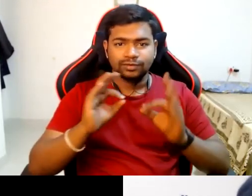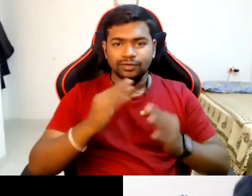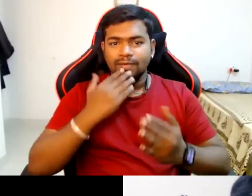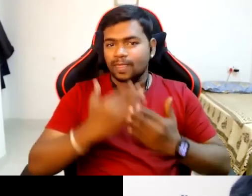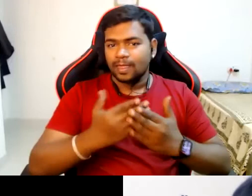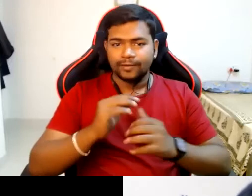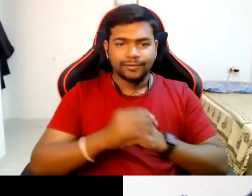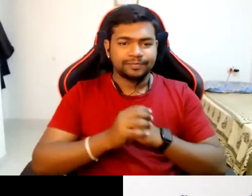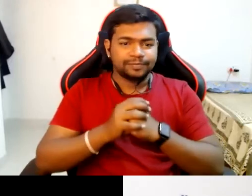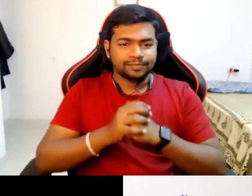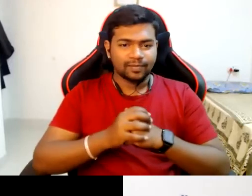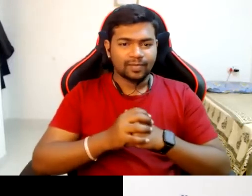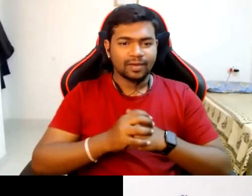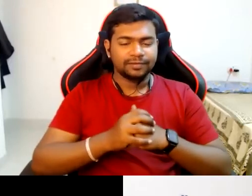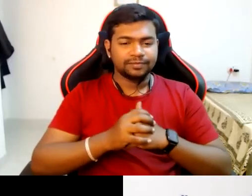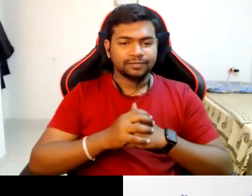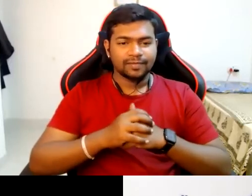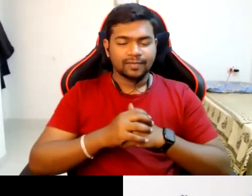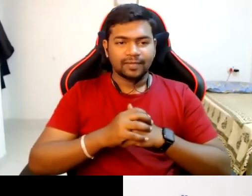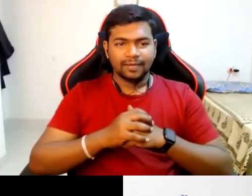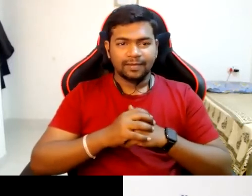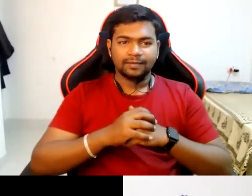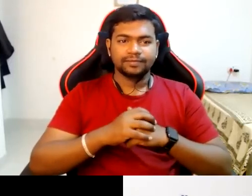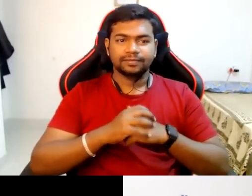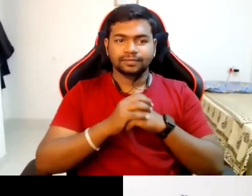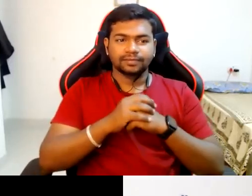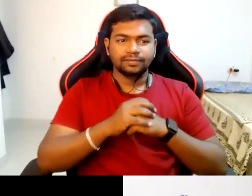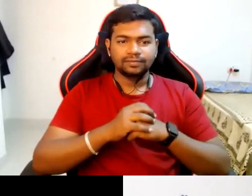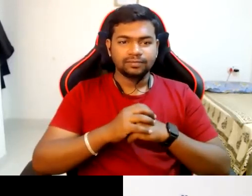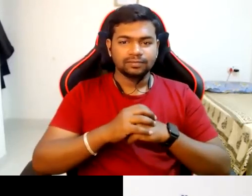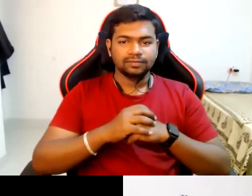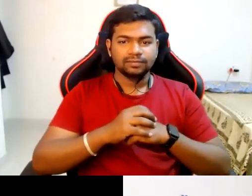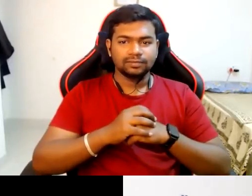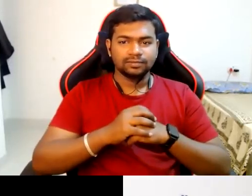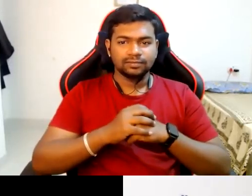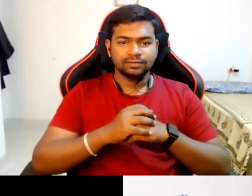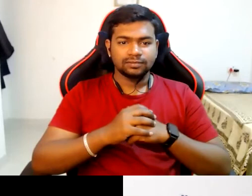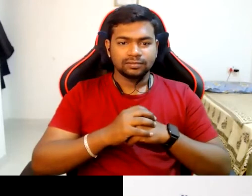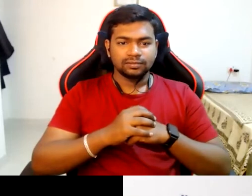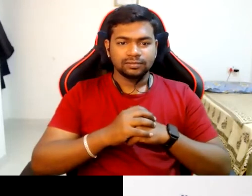I see, Sheril you wanted to say something. No no.